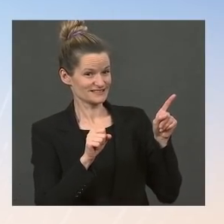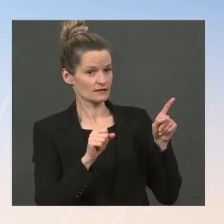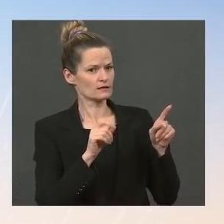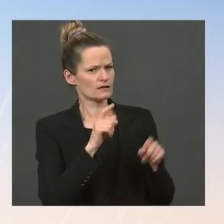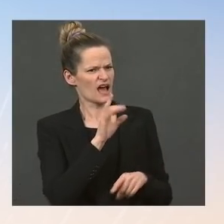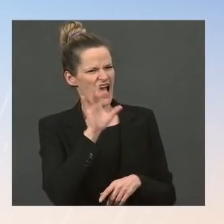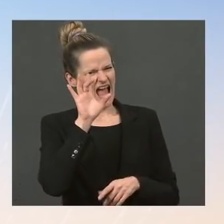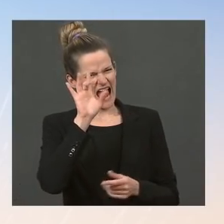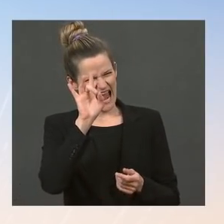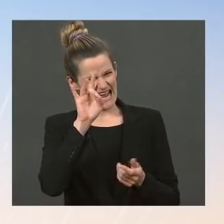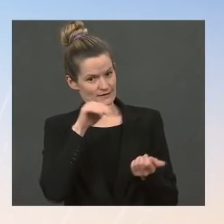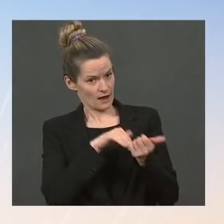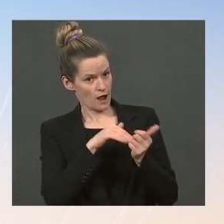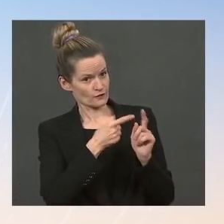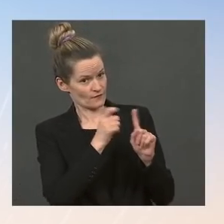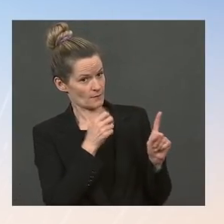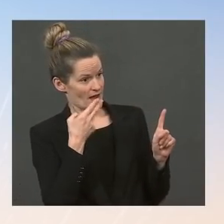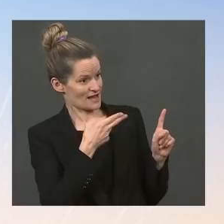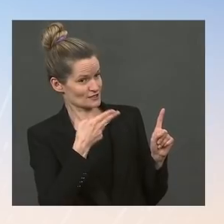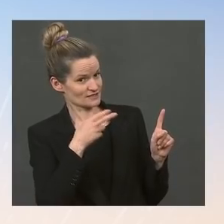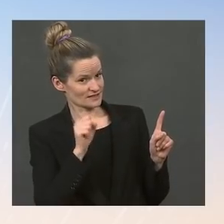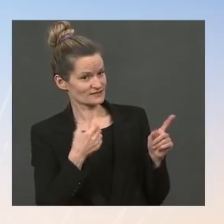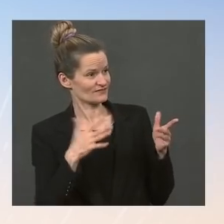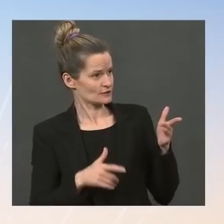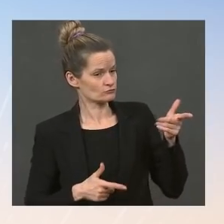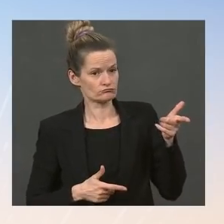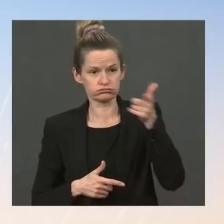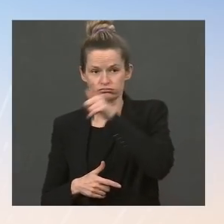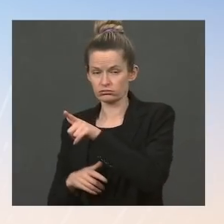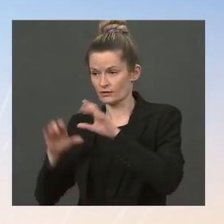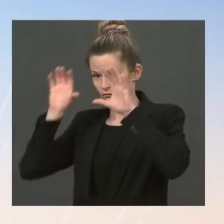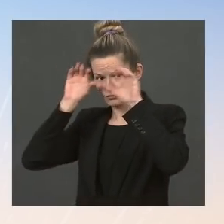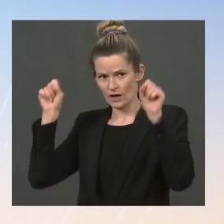this plan is pending the FDA conducting an independent evaluation of the safety and effectiveness